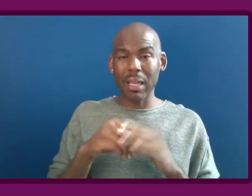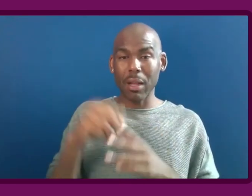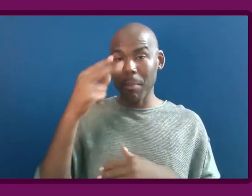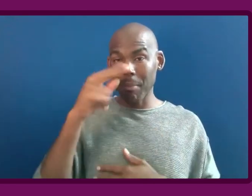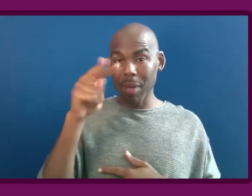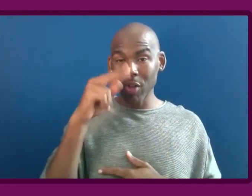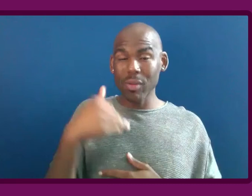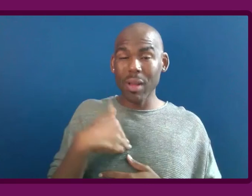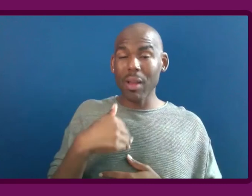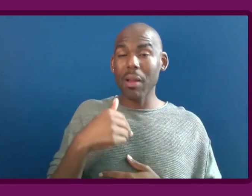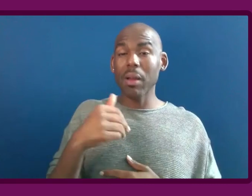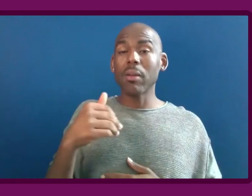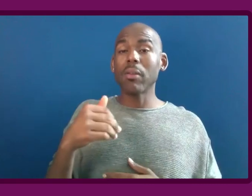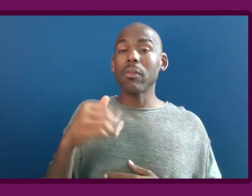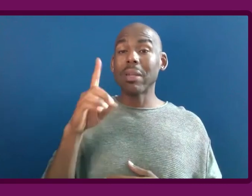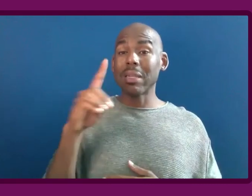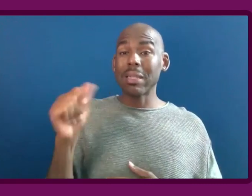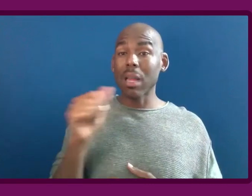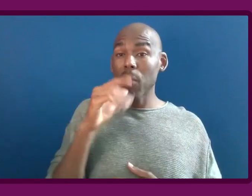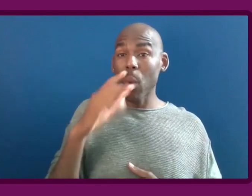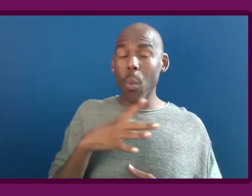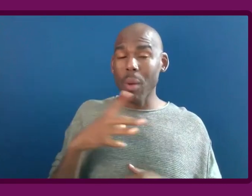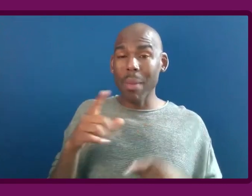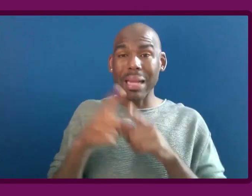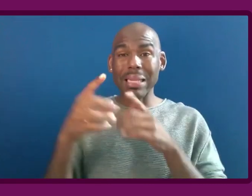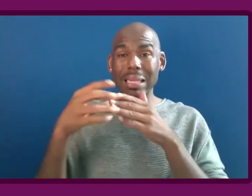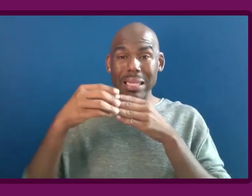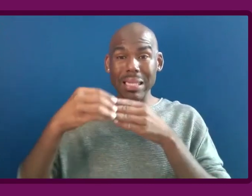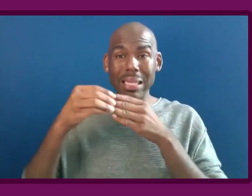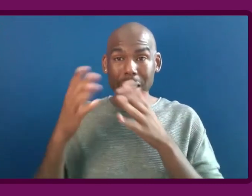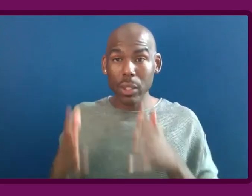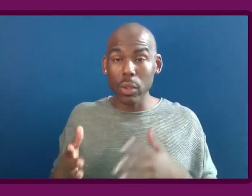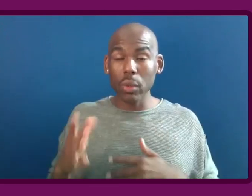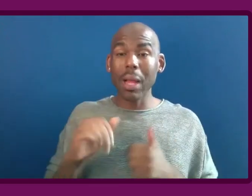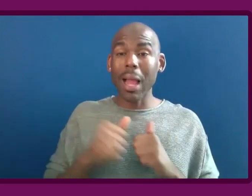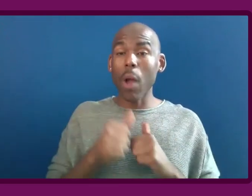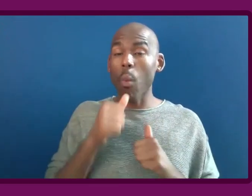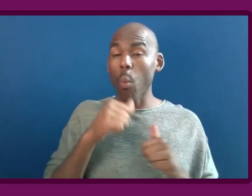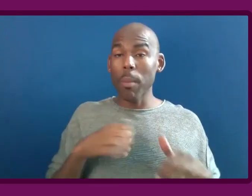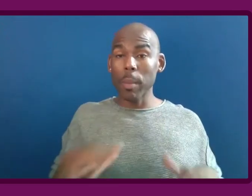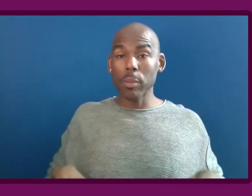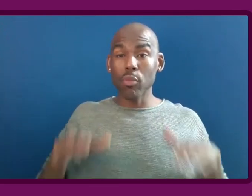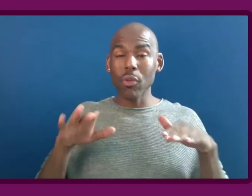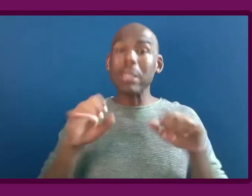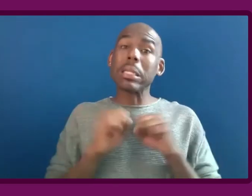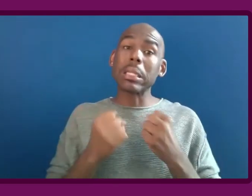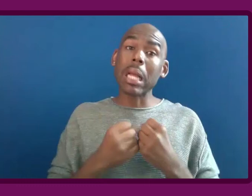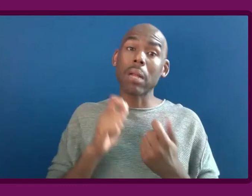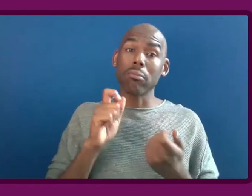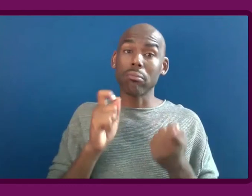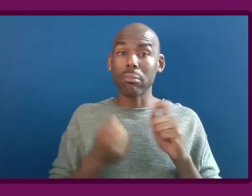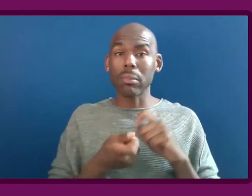can tell us more about the work that you're doing to cultivate disabled women leaders in Mexico, I would love to hear more about it. Maryangel Garcia-Ramos: